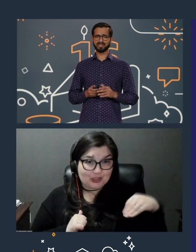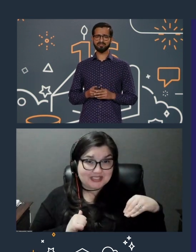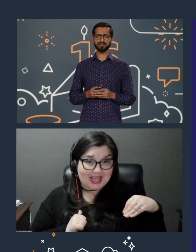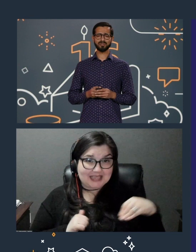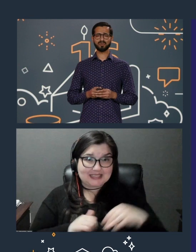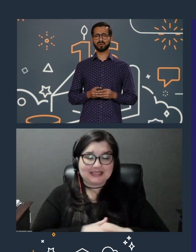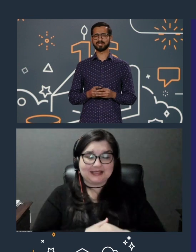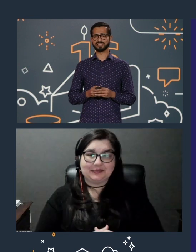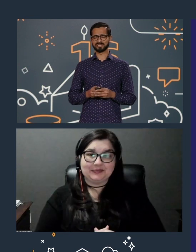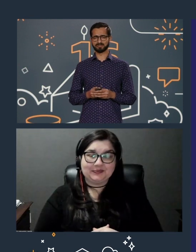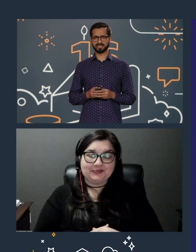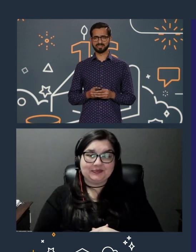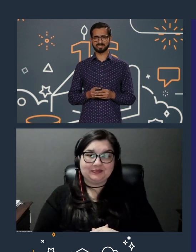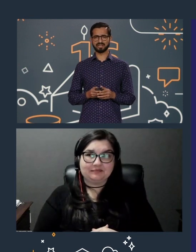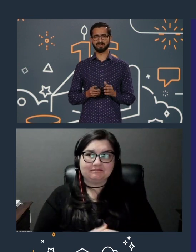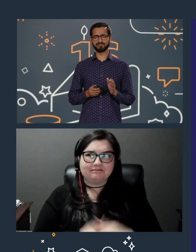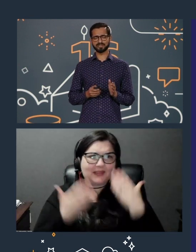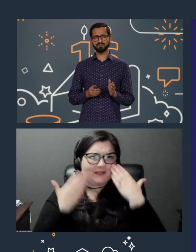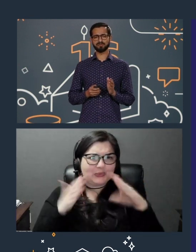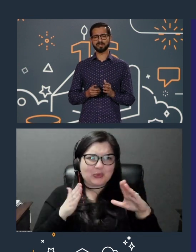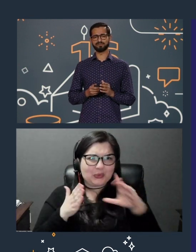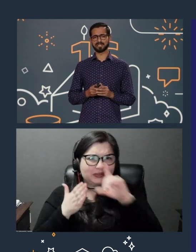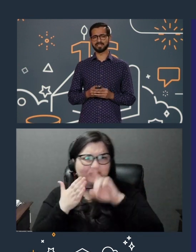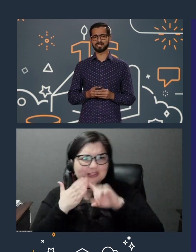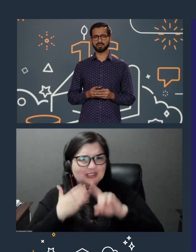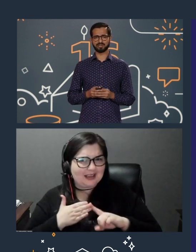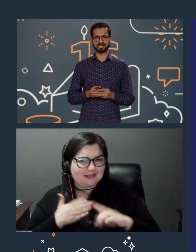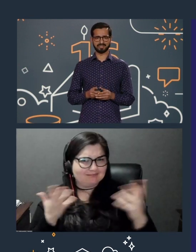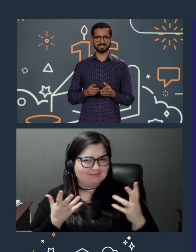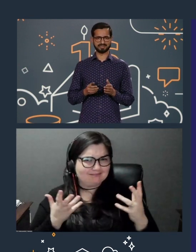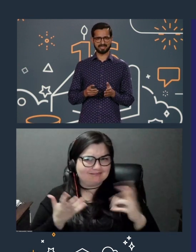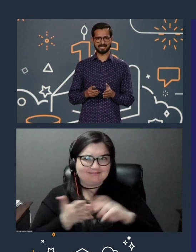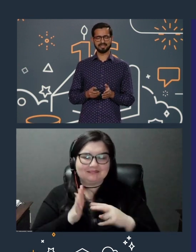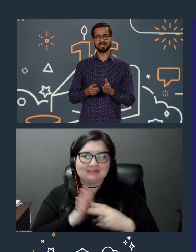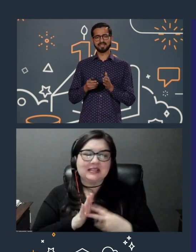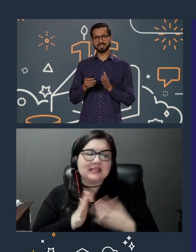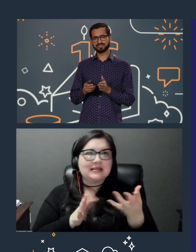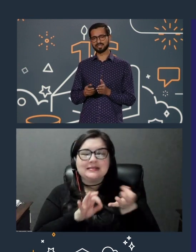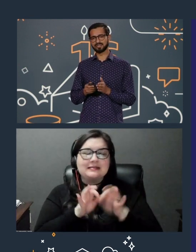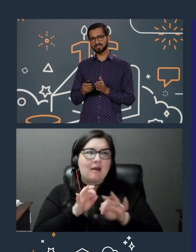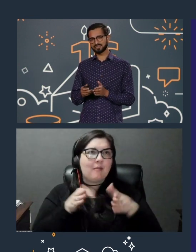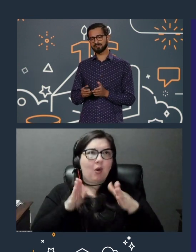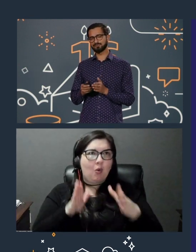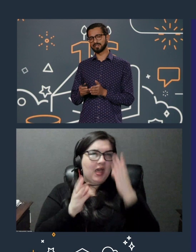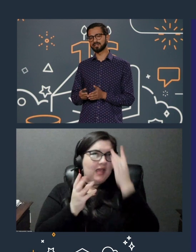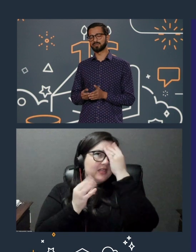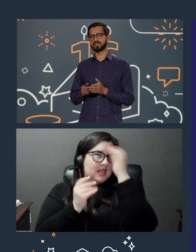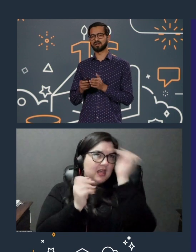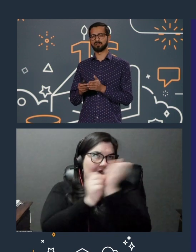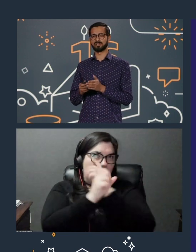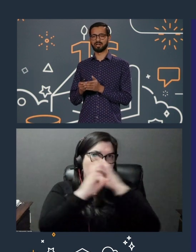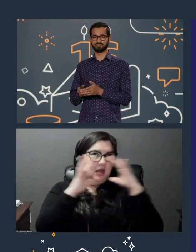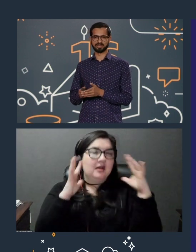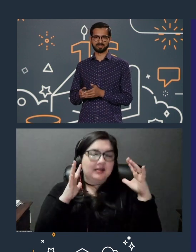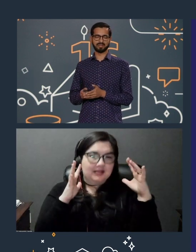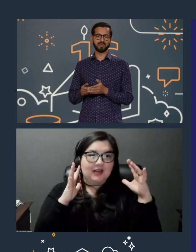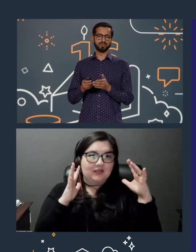Now, if you don't know what a checksum is, a simple way of thinking about it is that it's the distal fingerprint of an object,